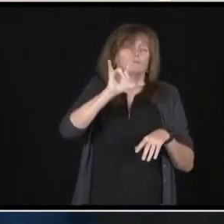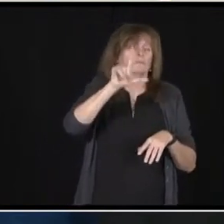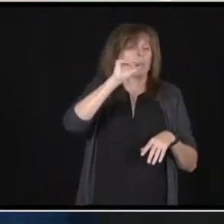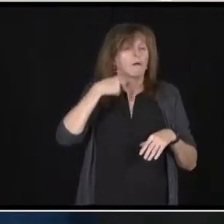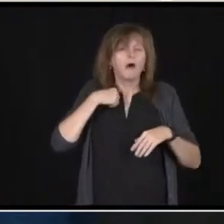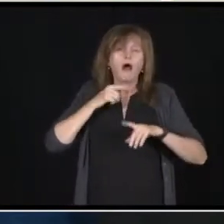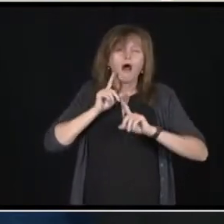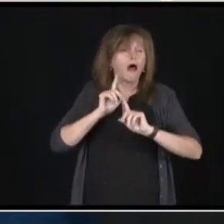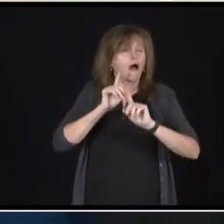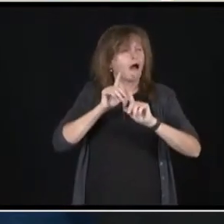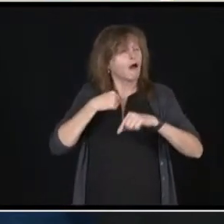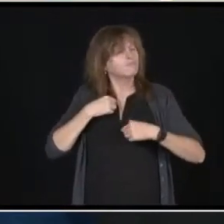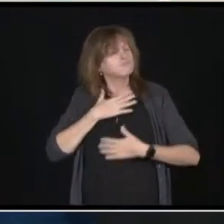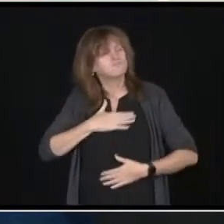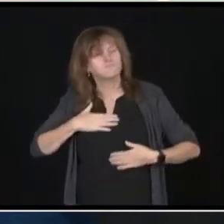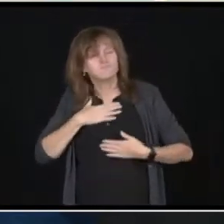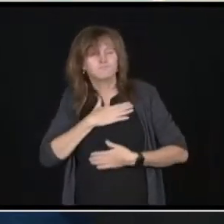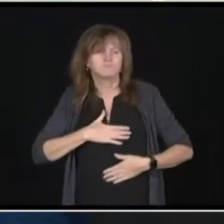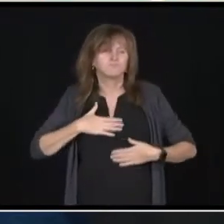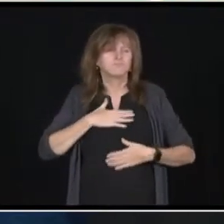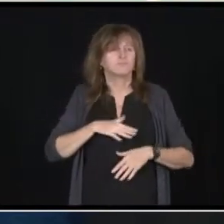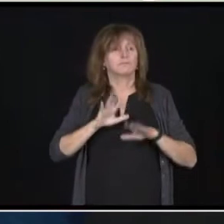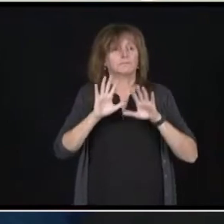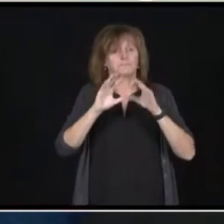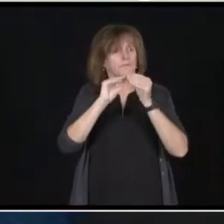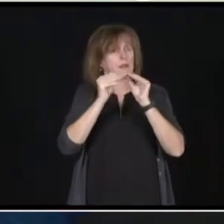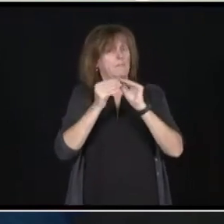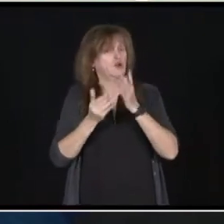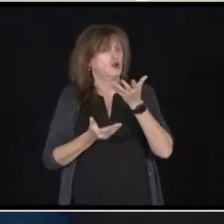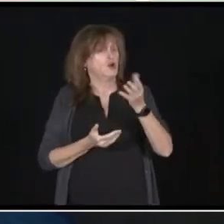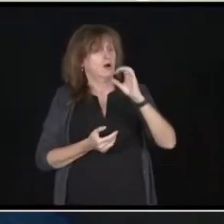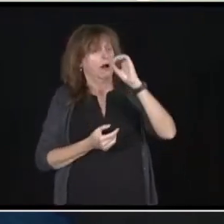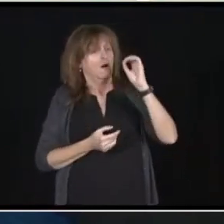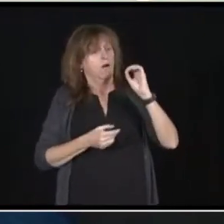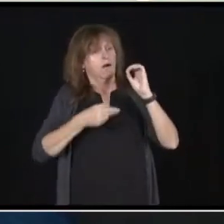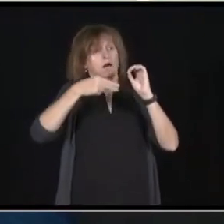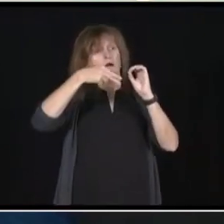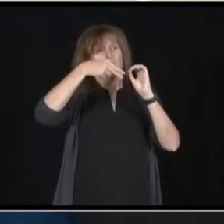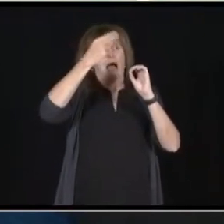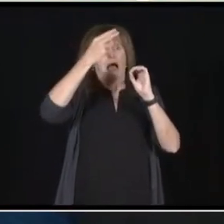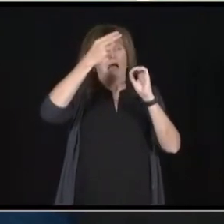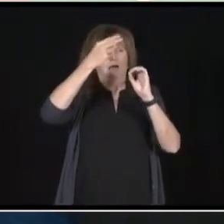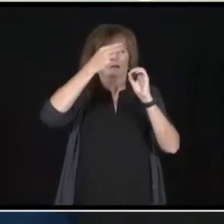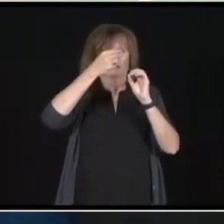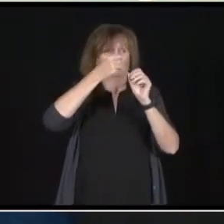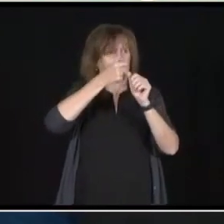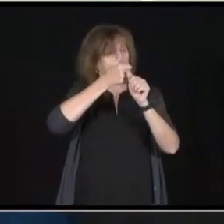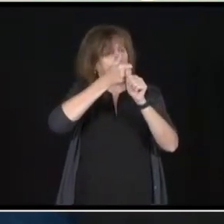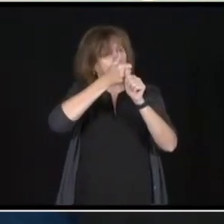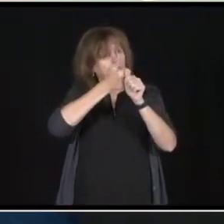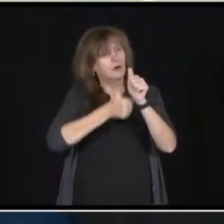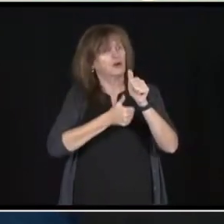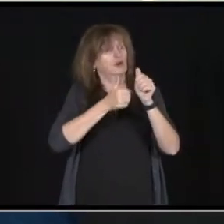people out there. Ottawa when I looked at the numbers in Ottawa today, they are the highest per capita in